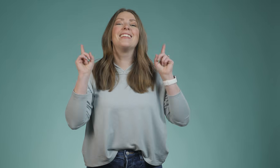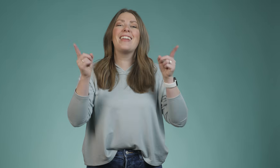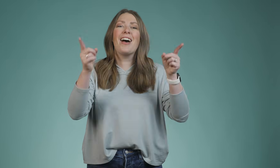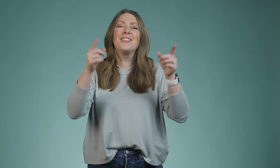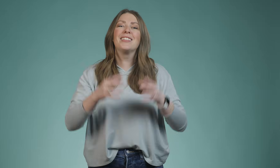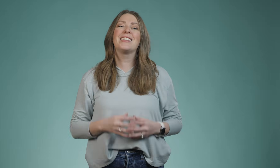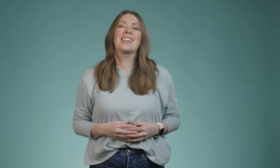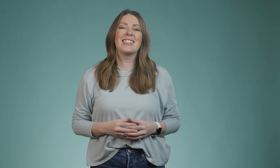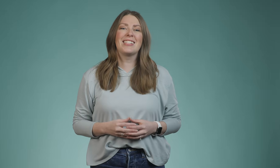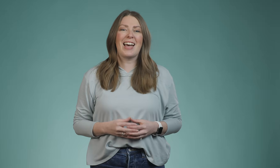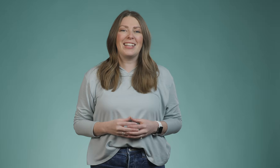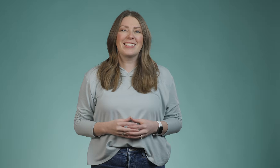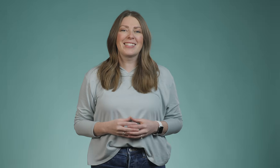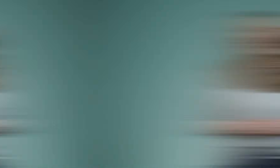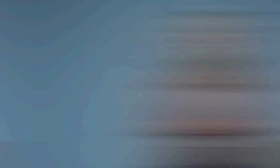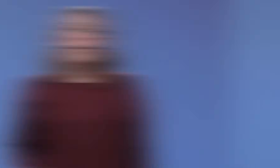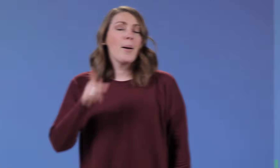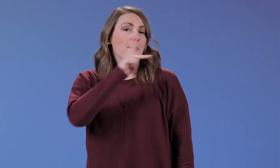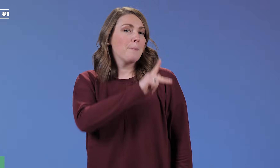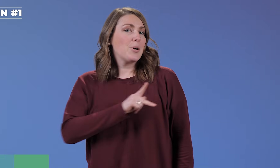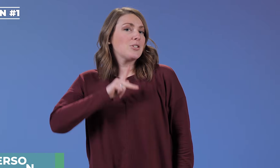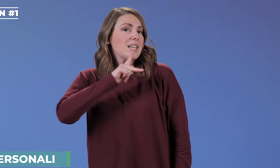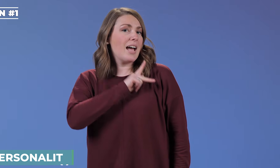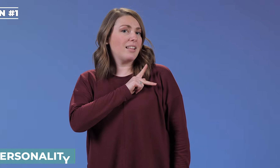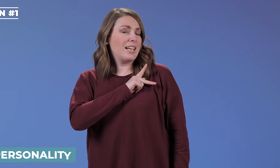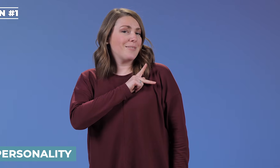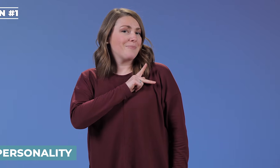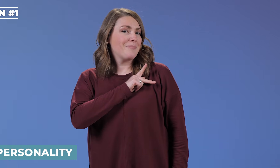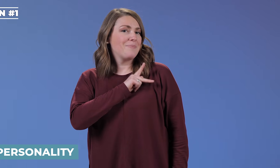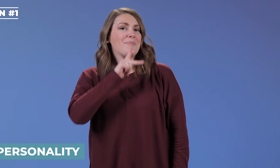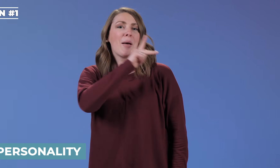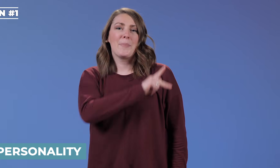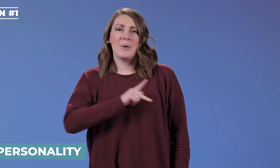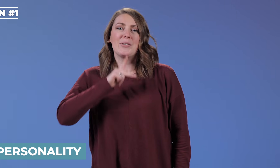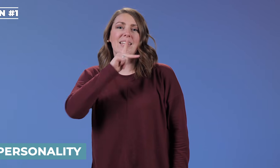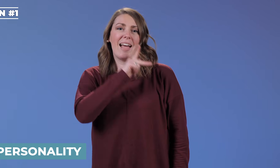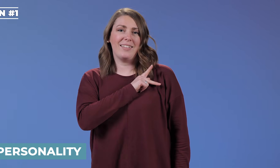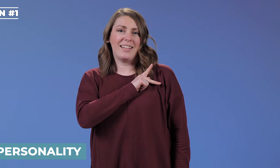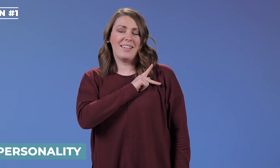Now let's get to the signs. Personality, personality.